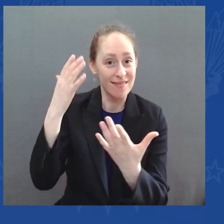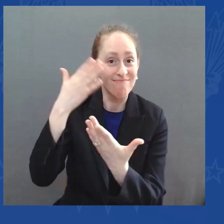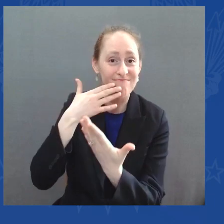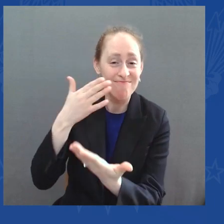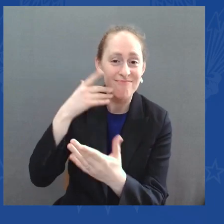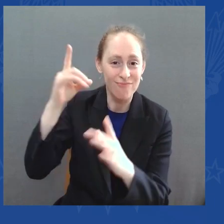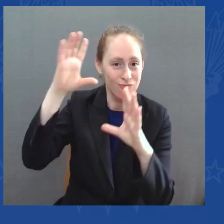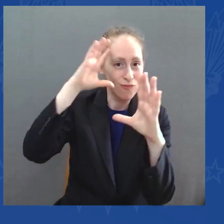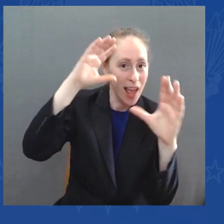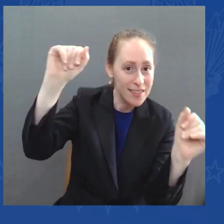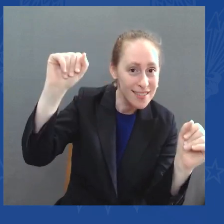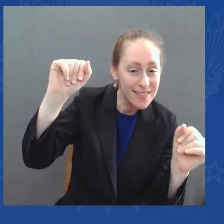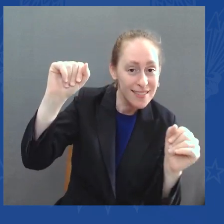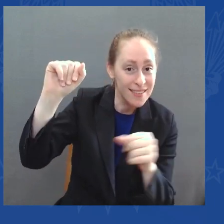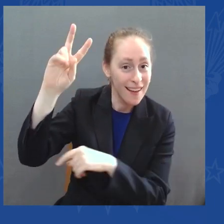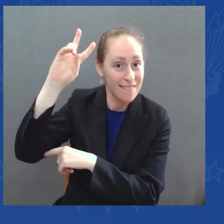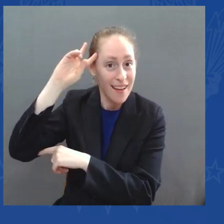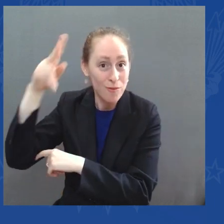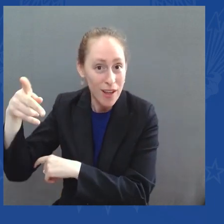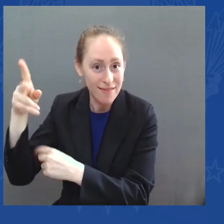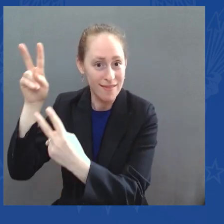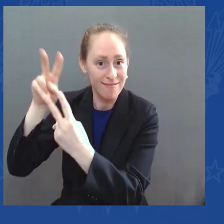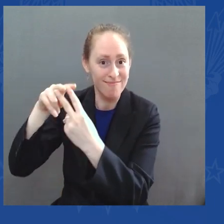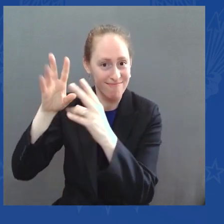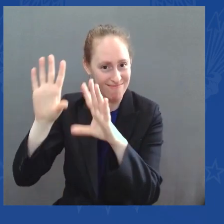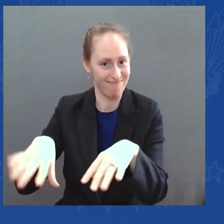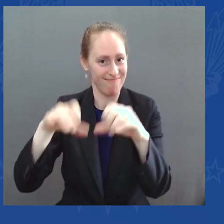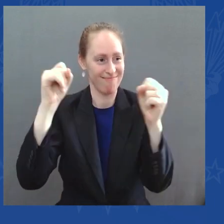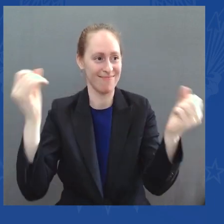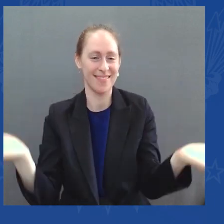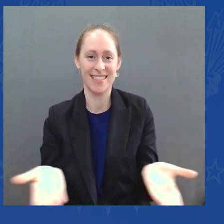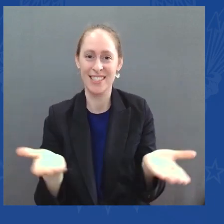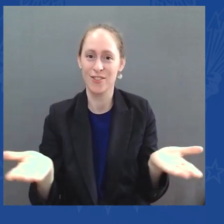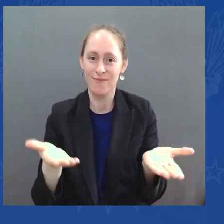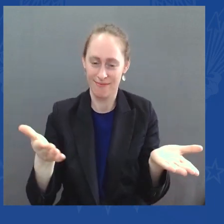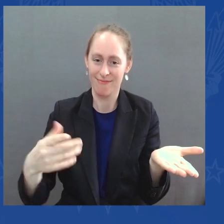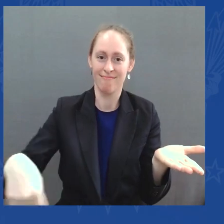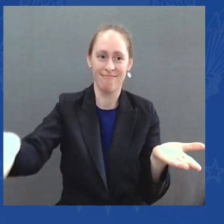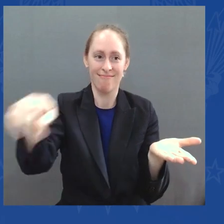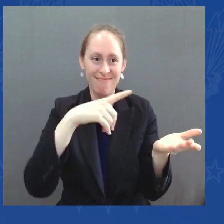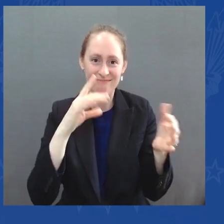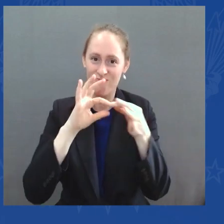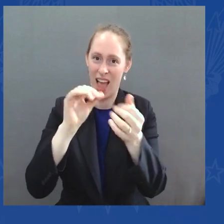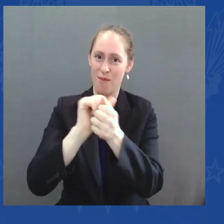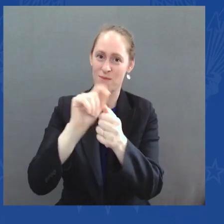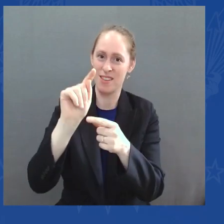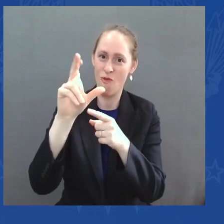making clear that trucking is indeed a national priority. And I want to thank everyone here,